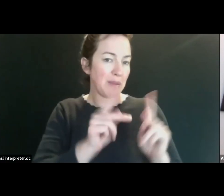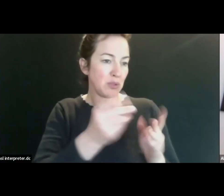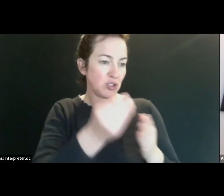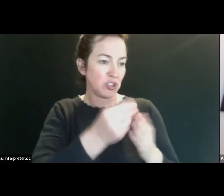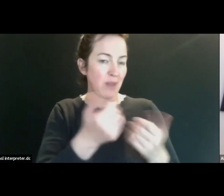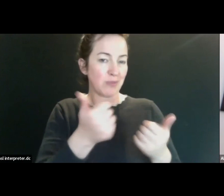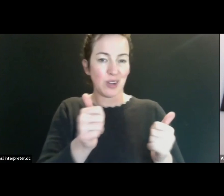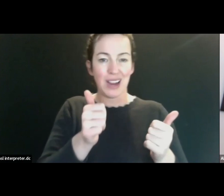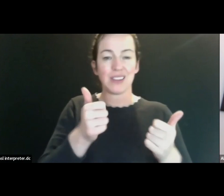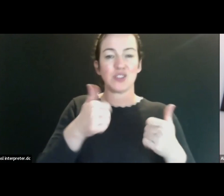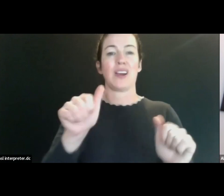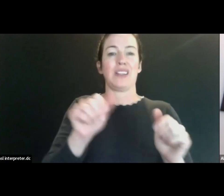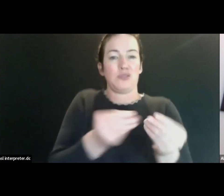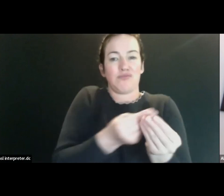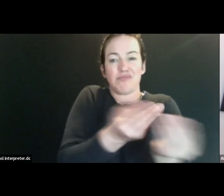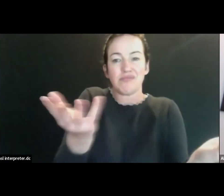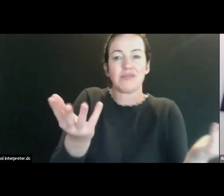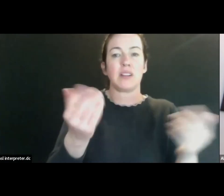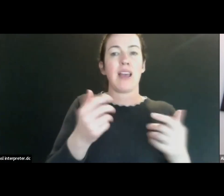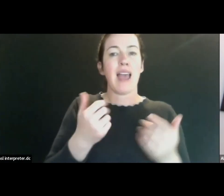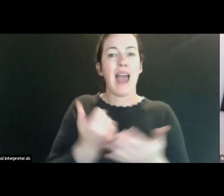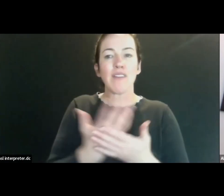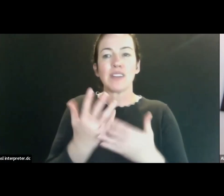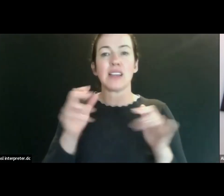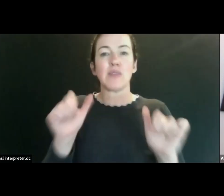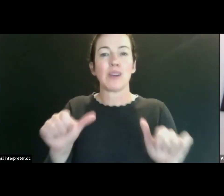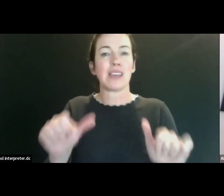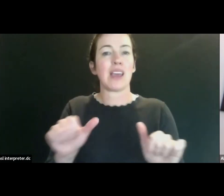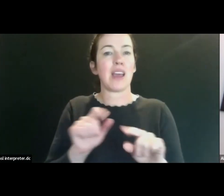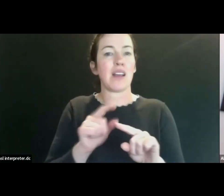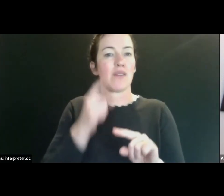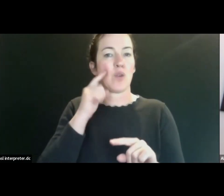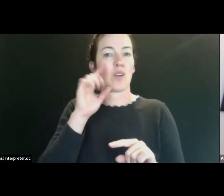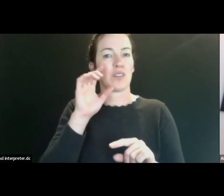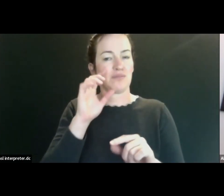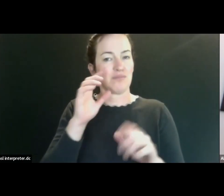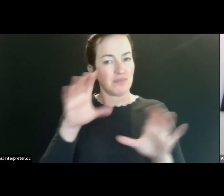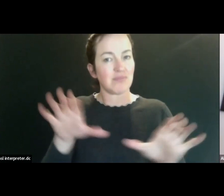out to them. We do everything we can to do that, to try to make up for the fact that